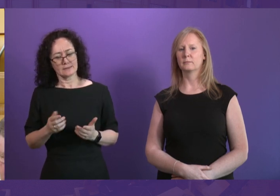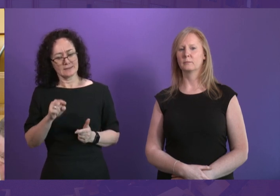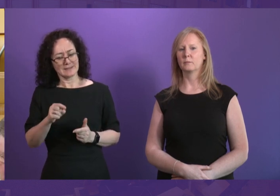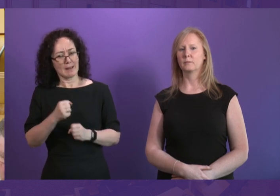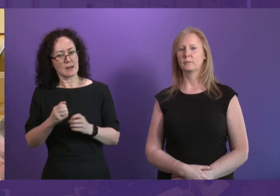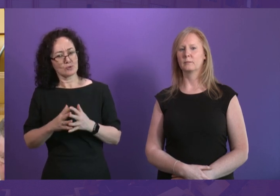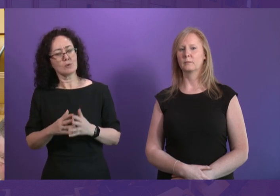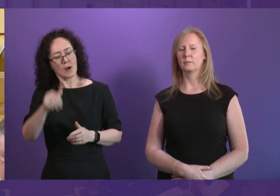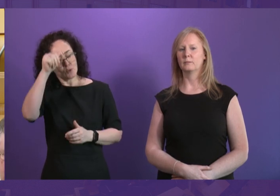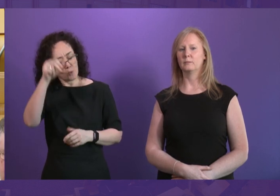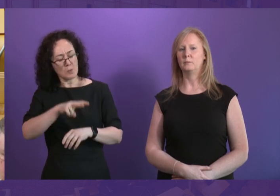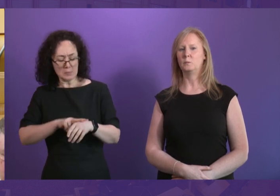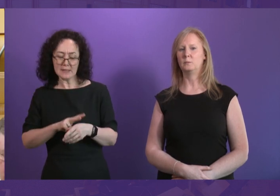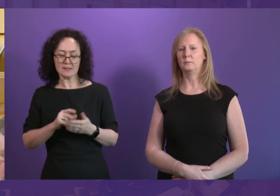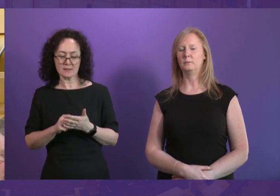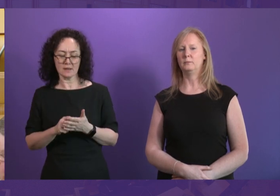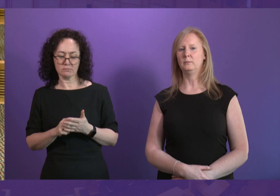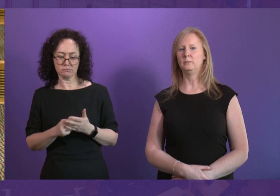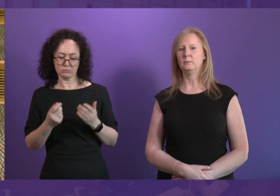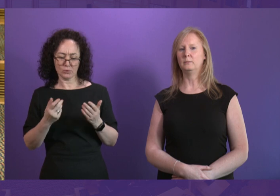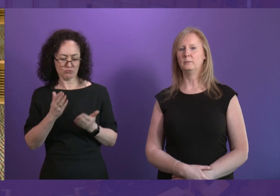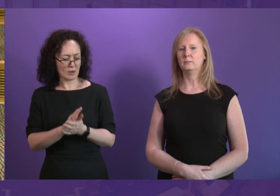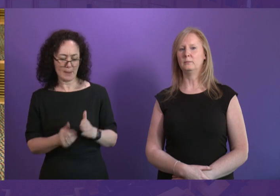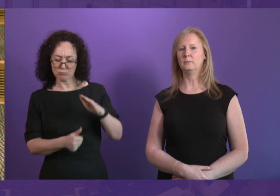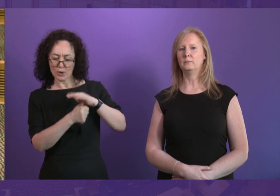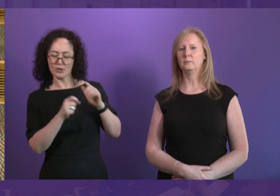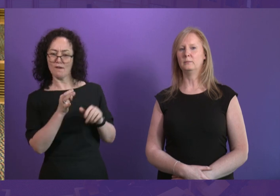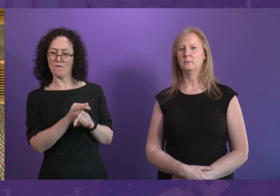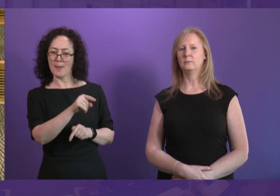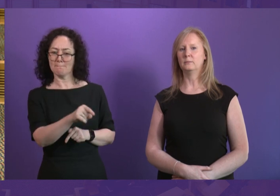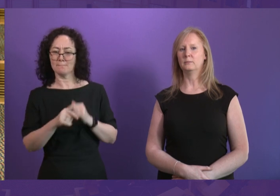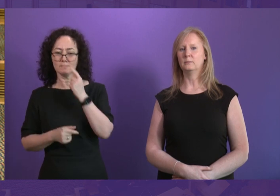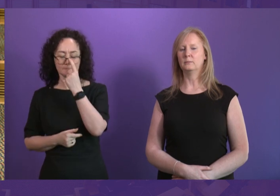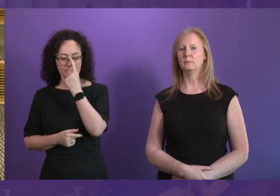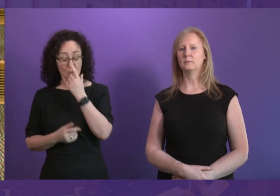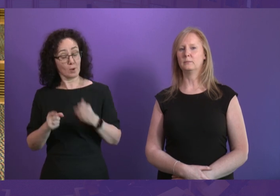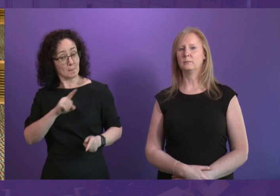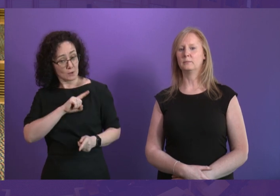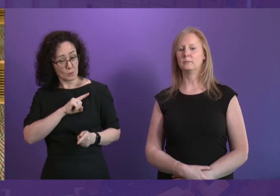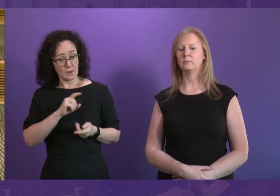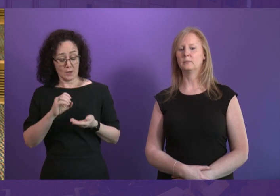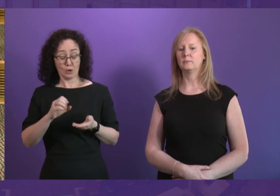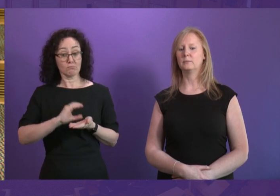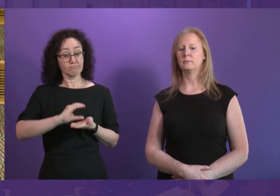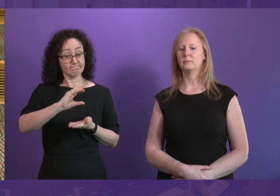For the Government’s part, we have a duty to support the police, which is why we are increasing Police Scotland’s revenue budget. That will enable Police Scotland to do the